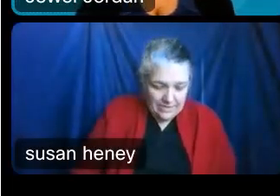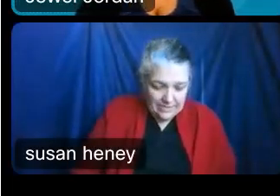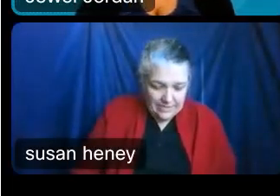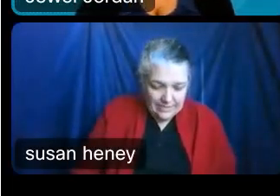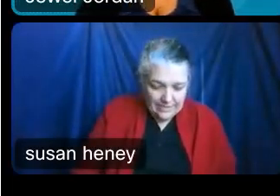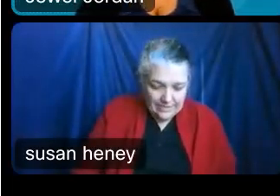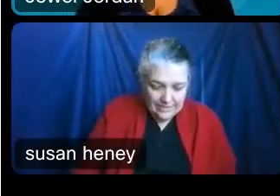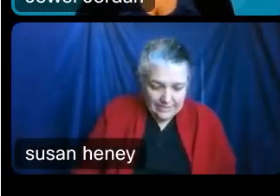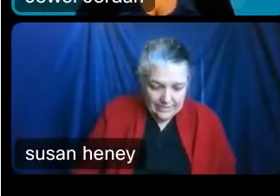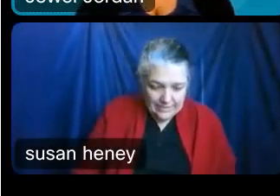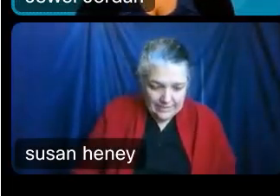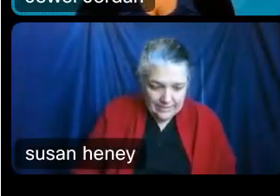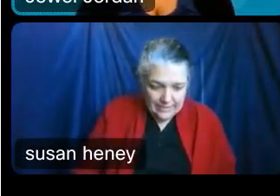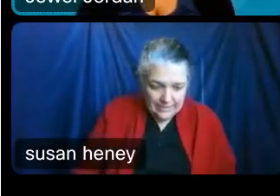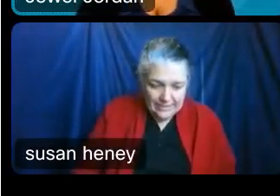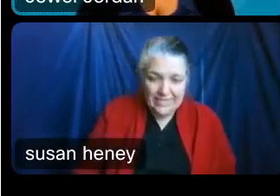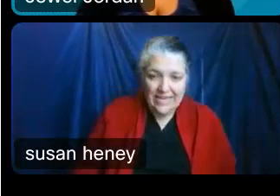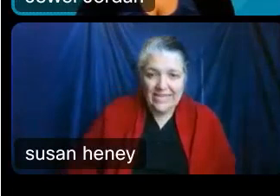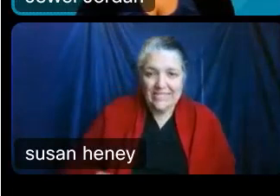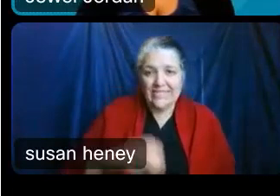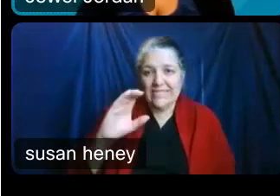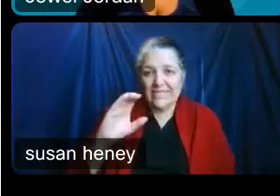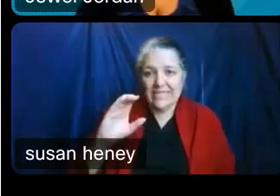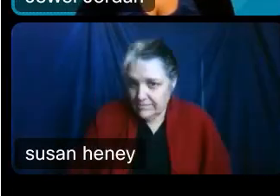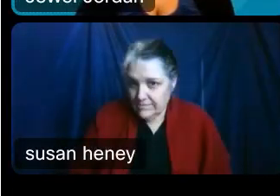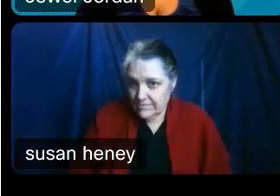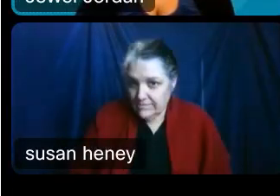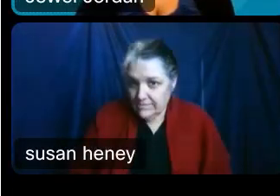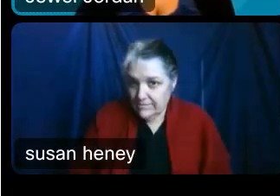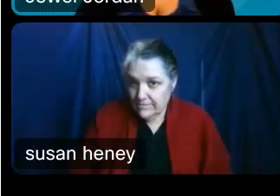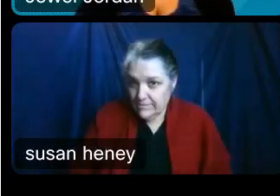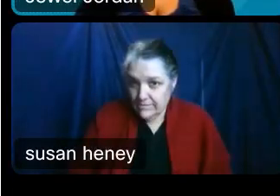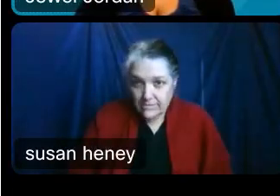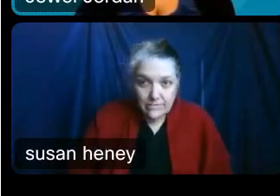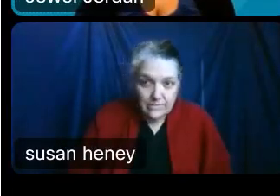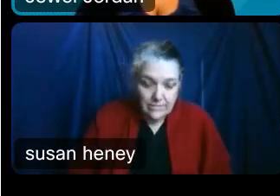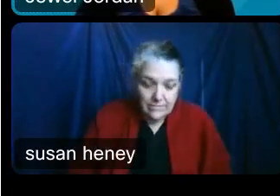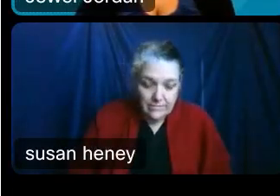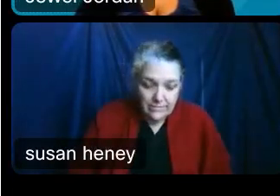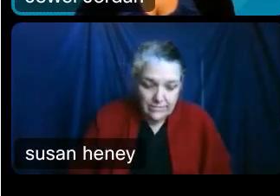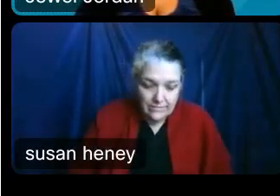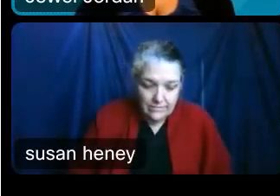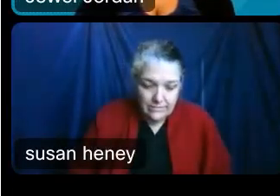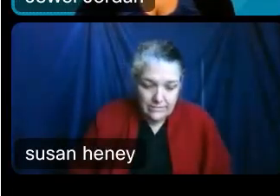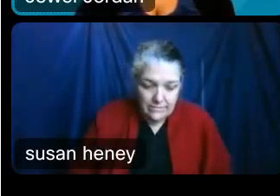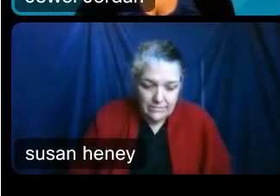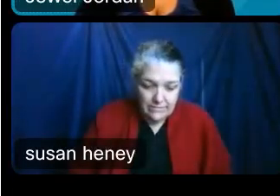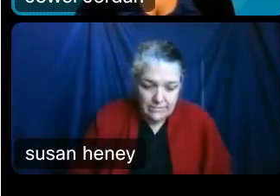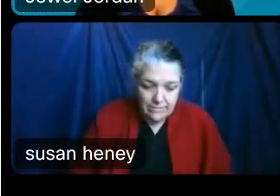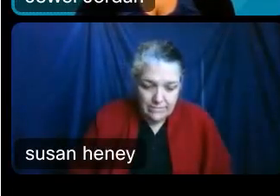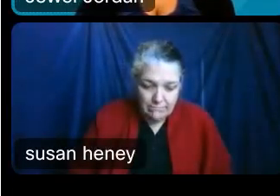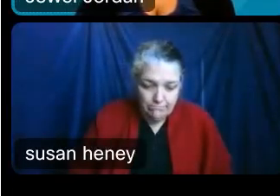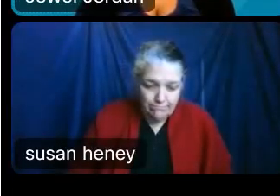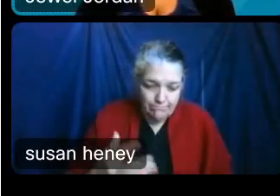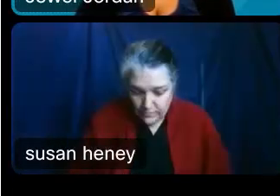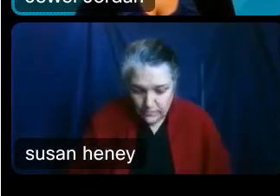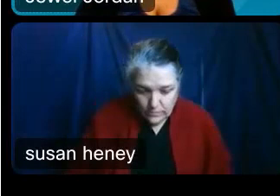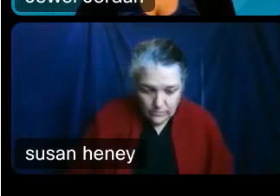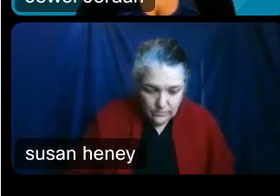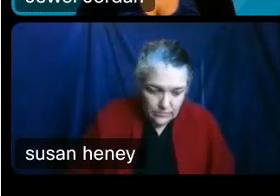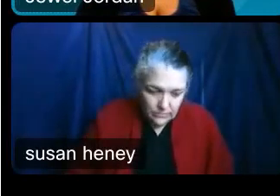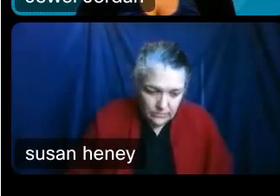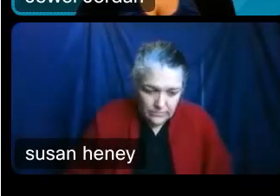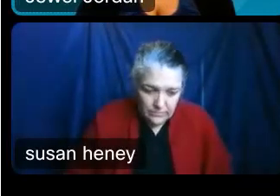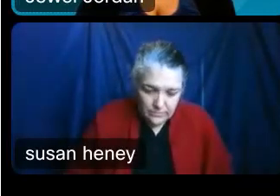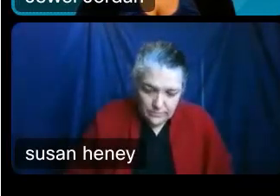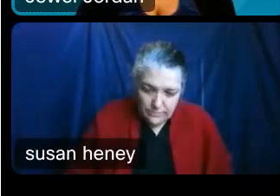take is from Katherine Rice. Katherine, please unmute your phone when prompted. All right,